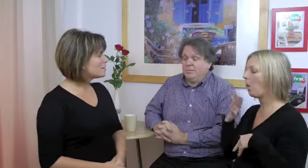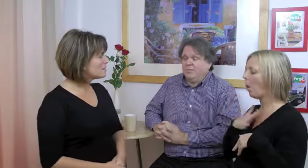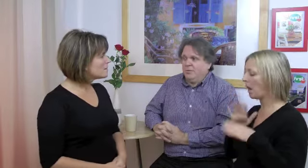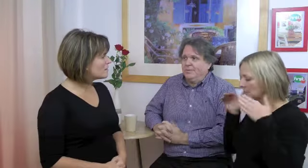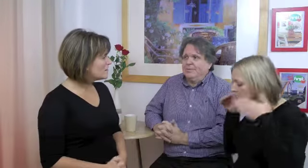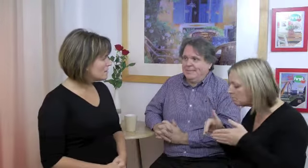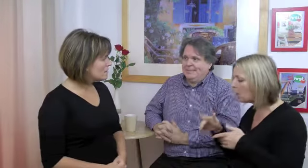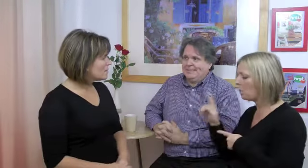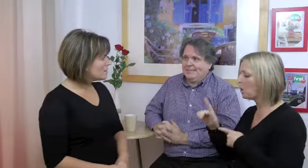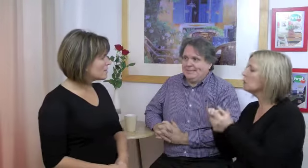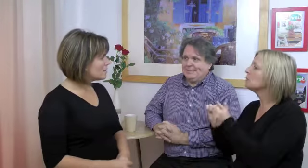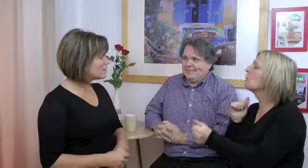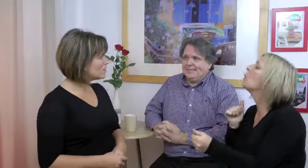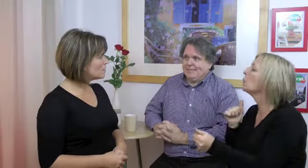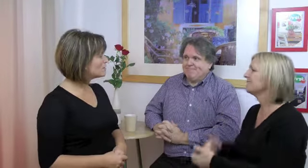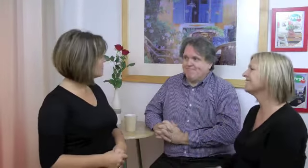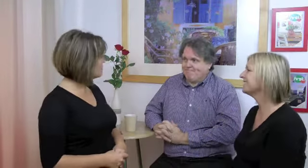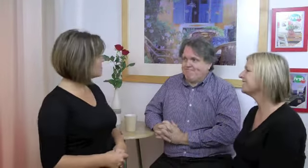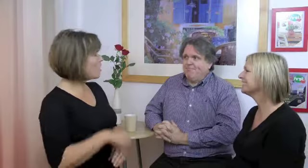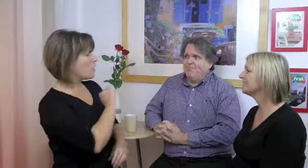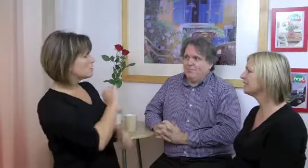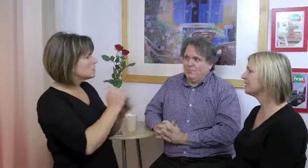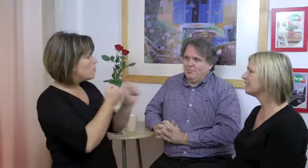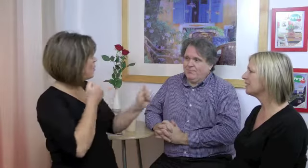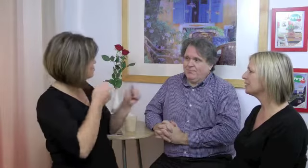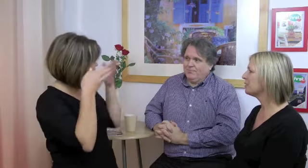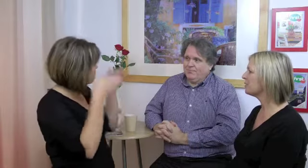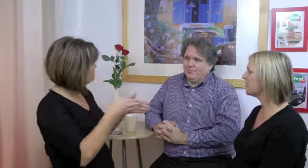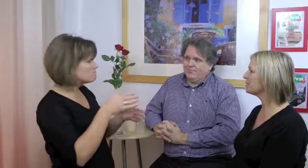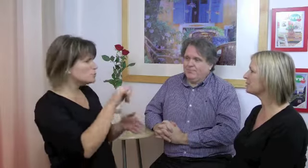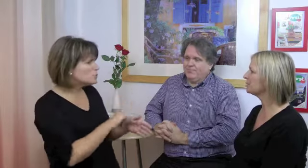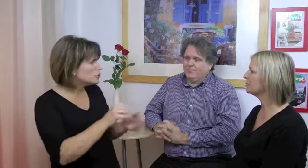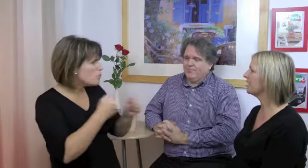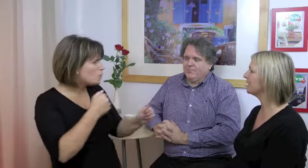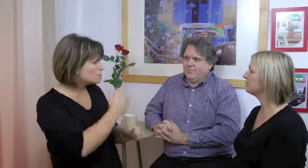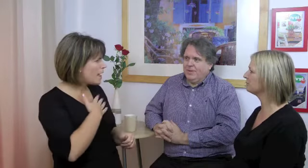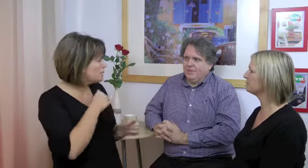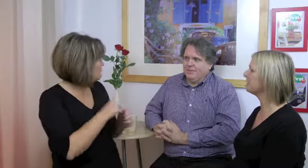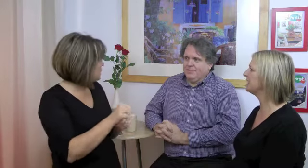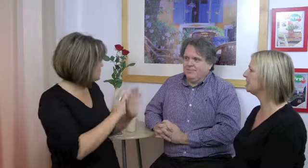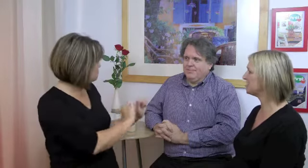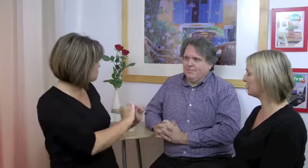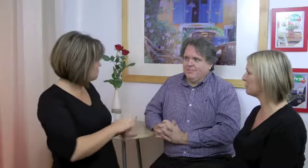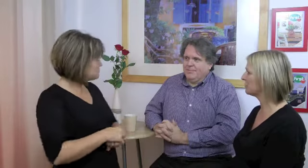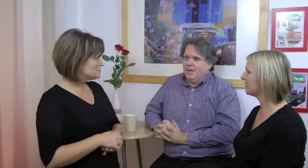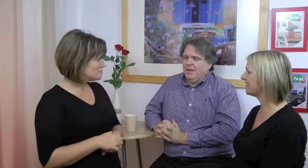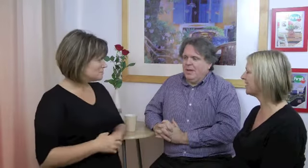which is sport. So which types of sport do you like, which really interest you?